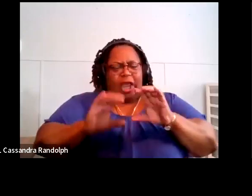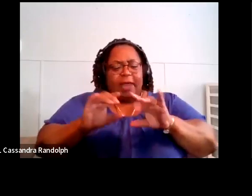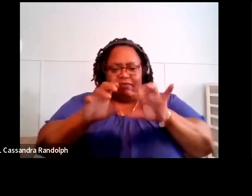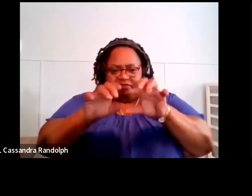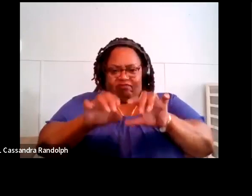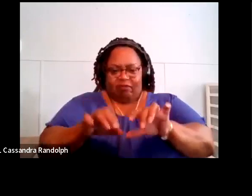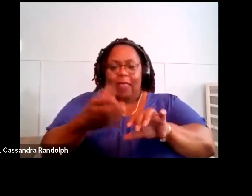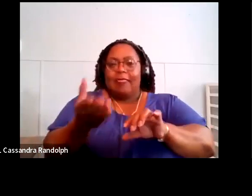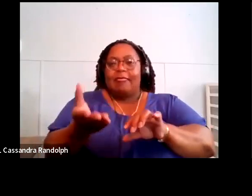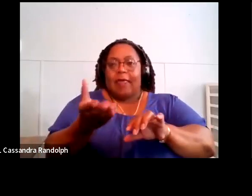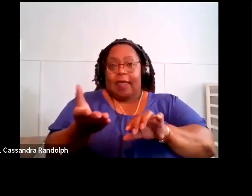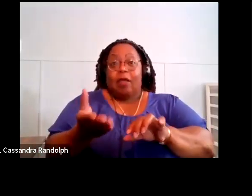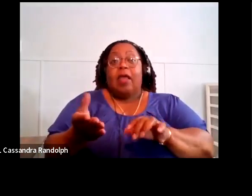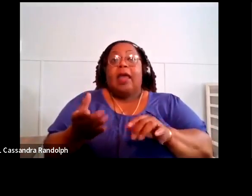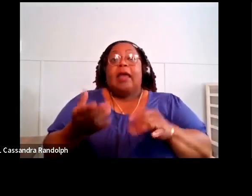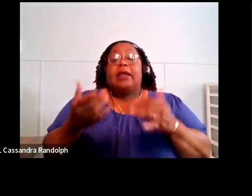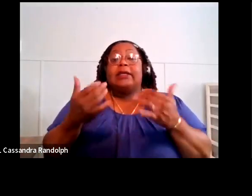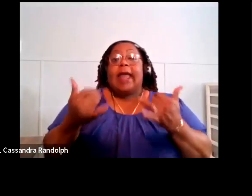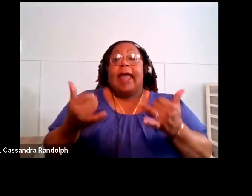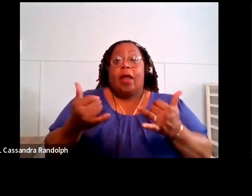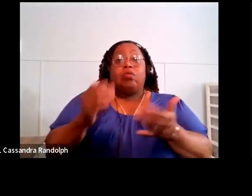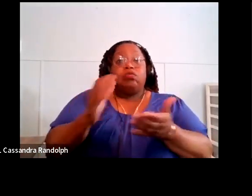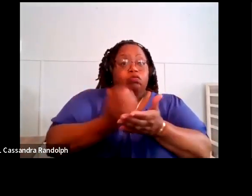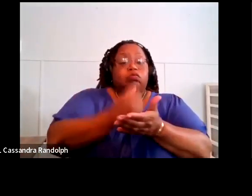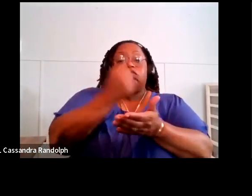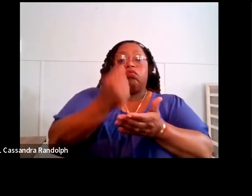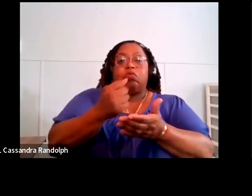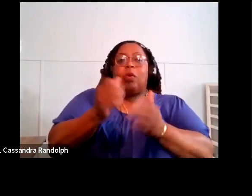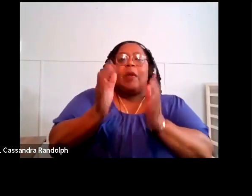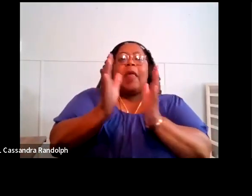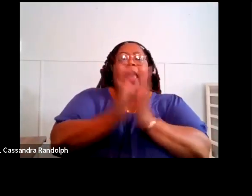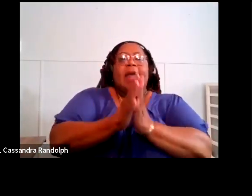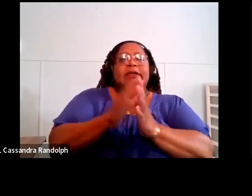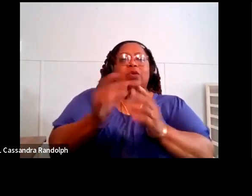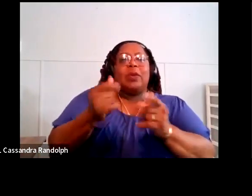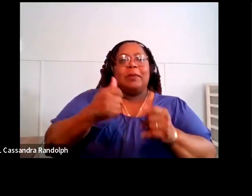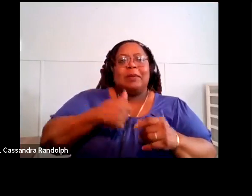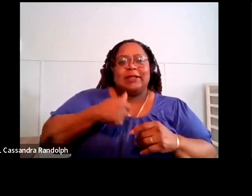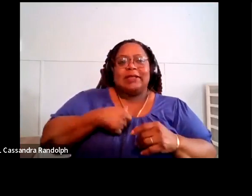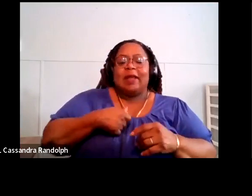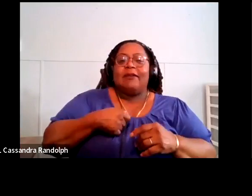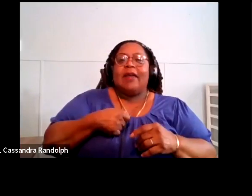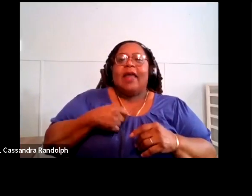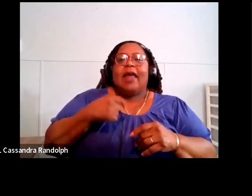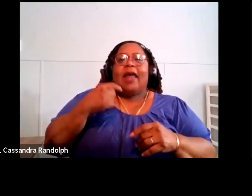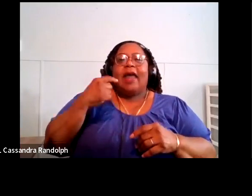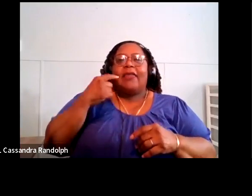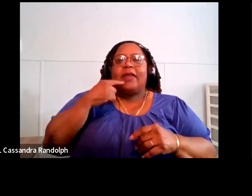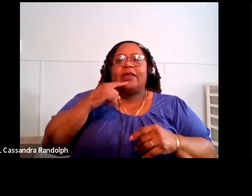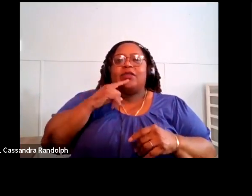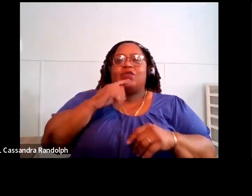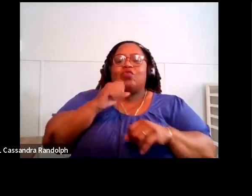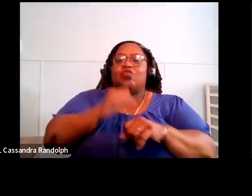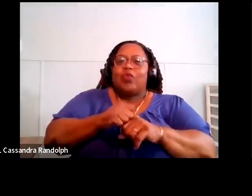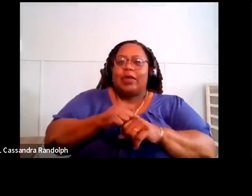I encourage you all to go ahead and enter any questions that you